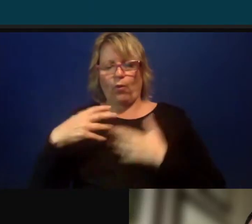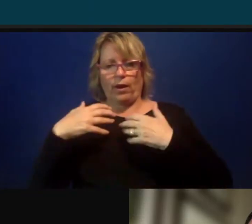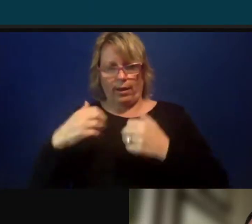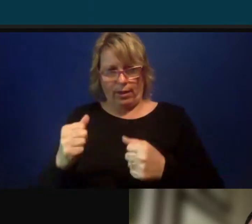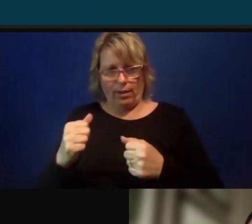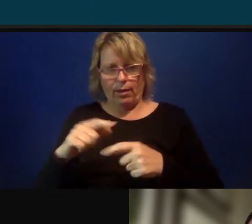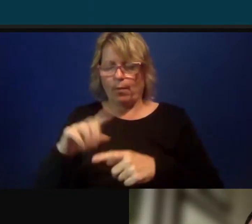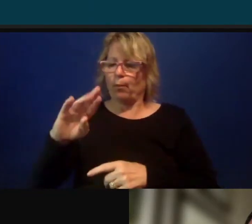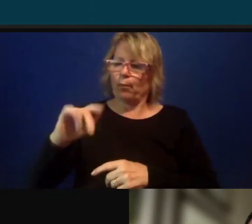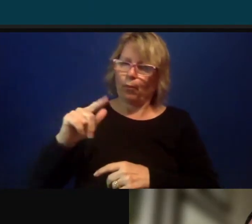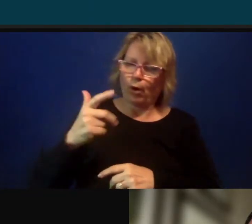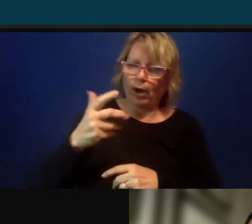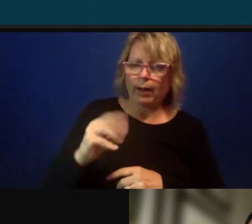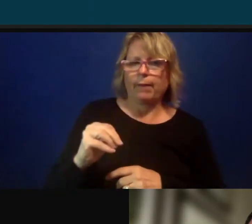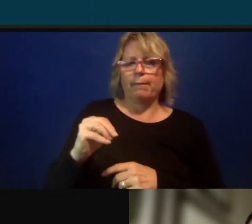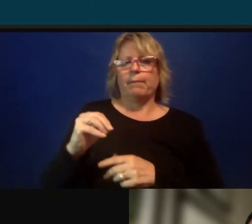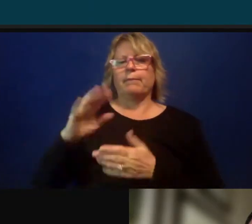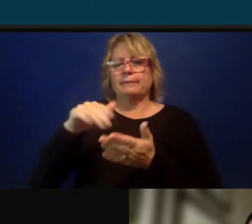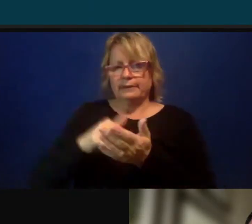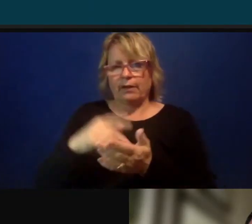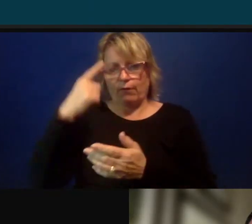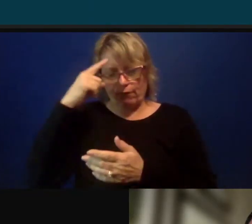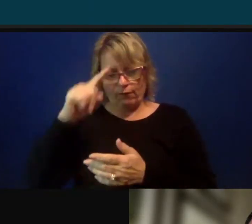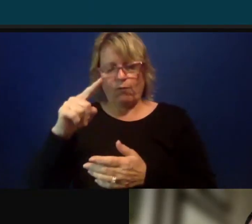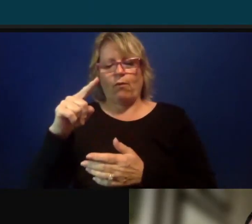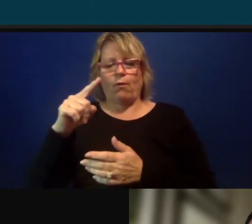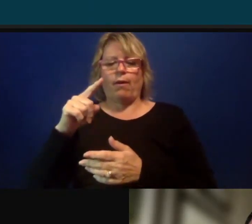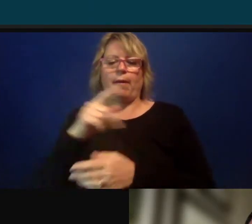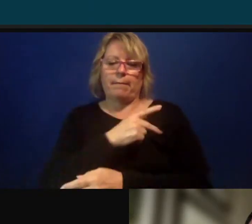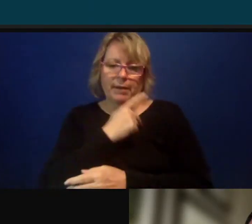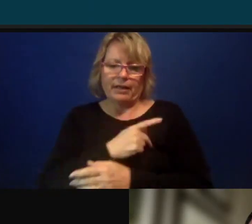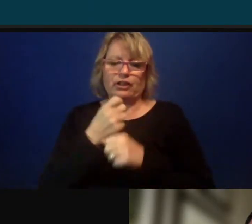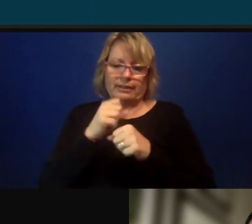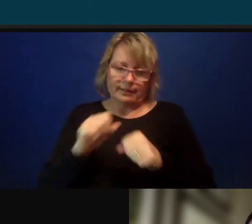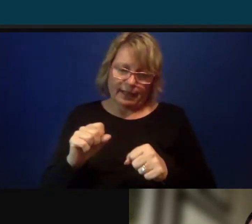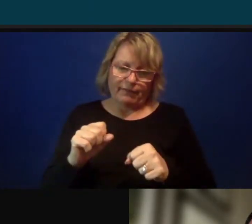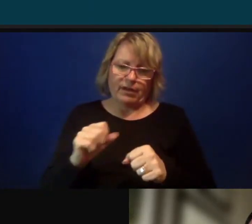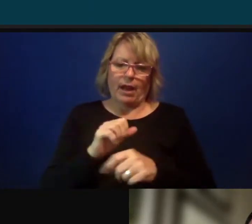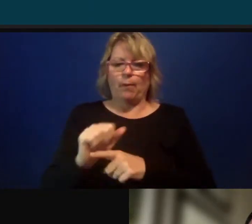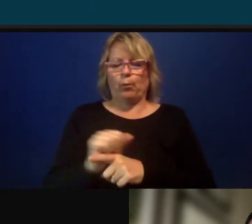and Women's Hospital Center for Patient Safety, Research, and Practice. The American